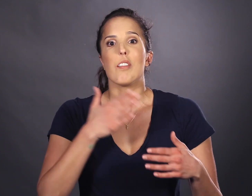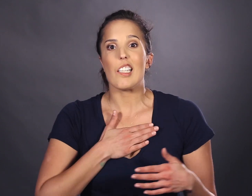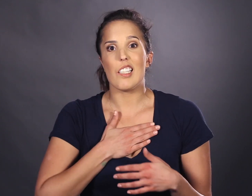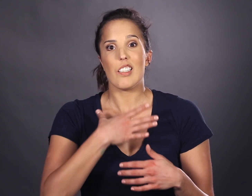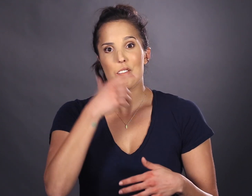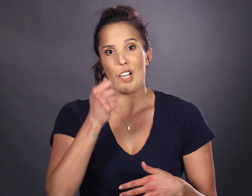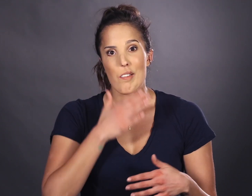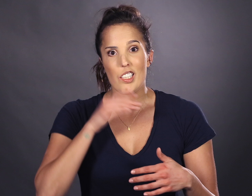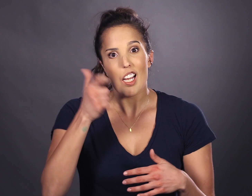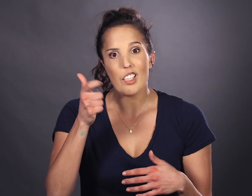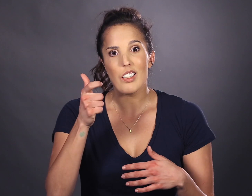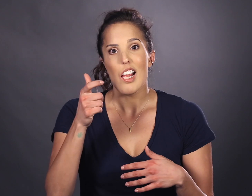please subscribe to my channel